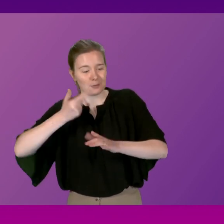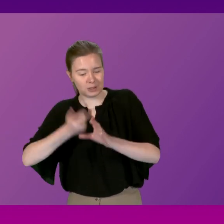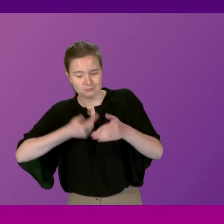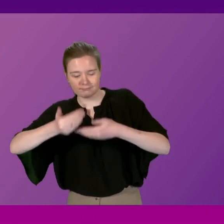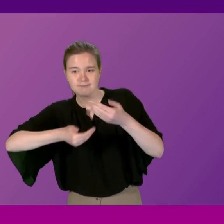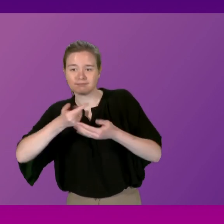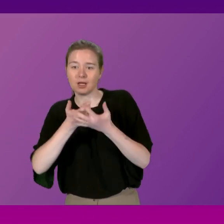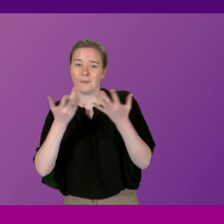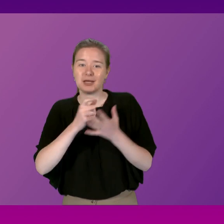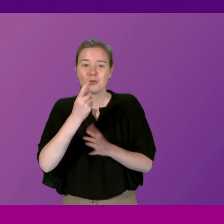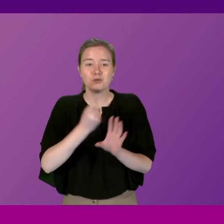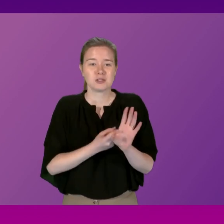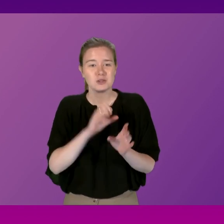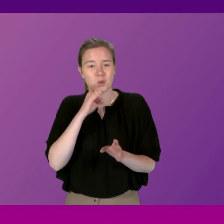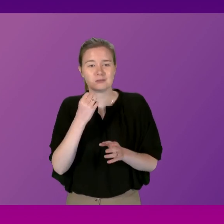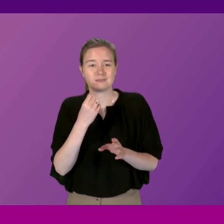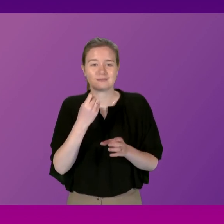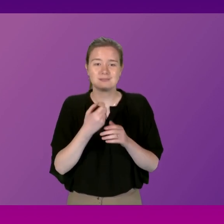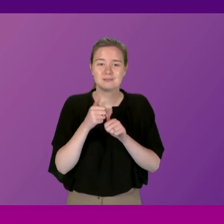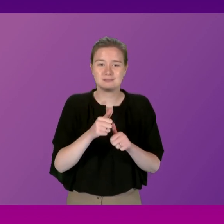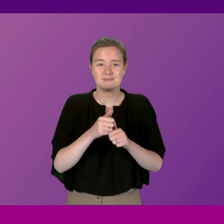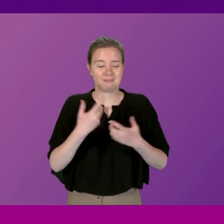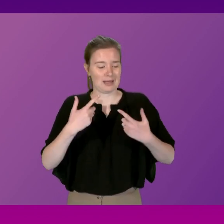many years we will spend able bodied.